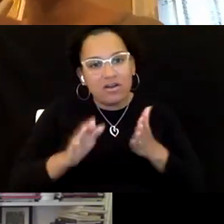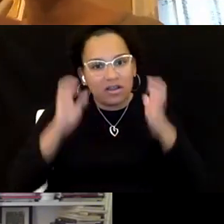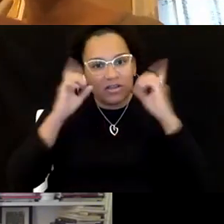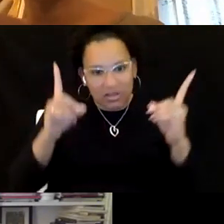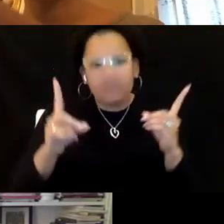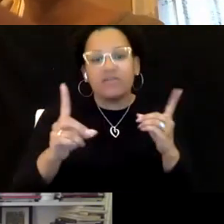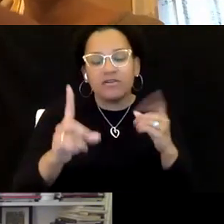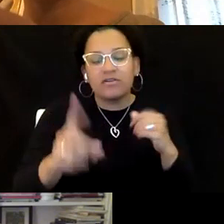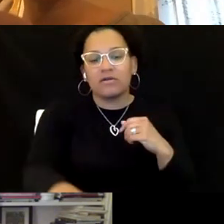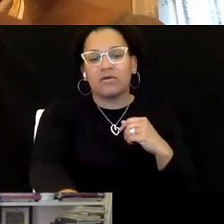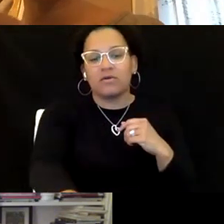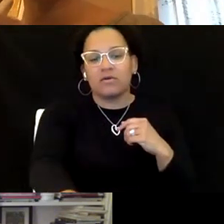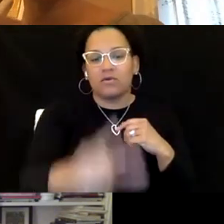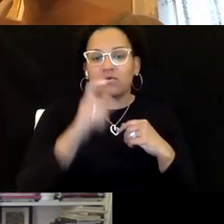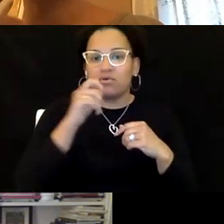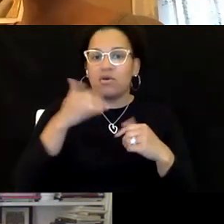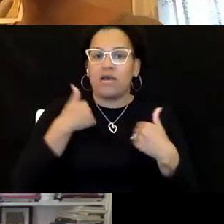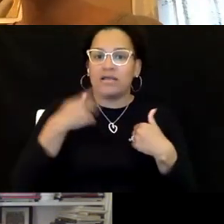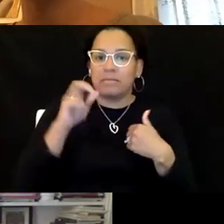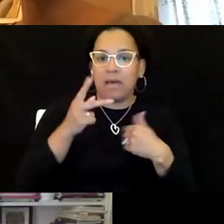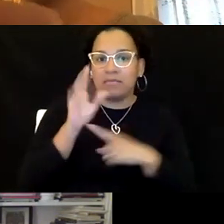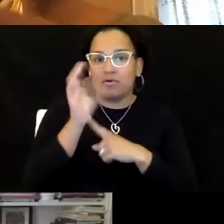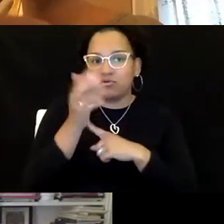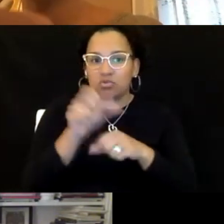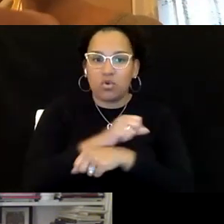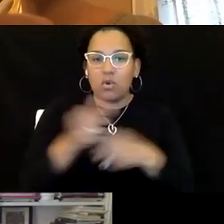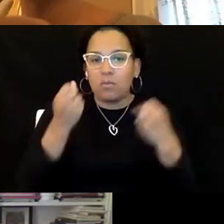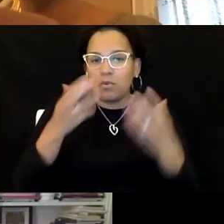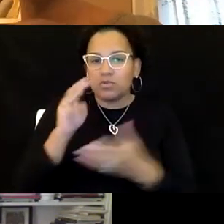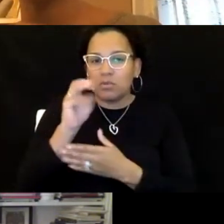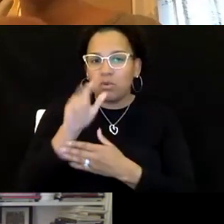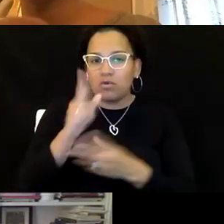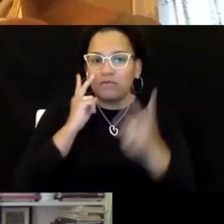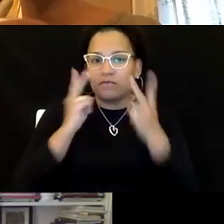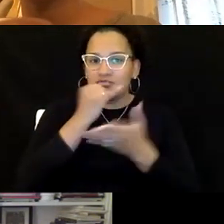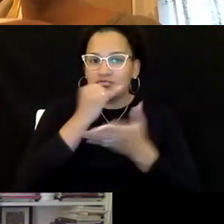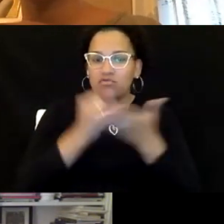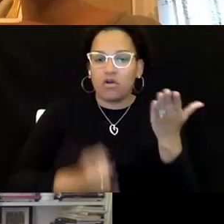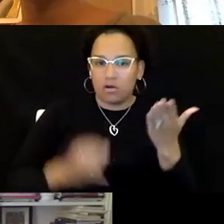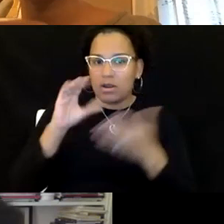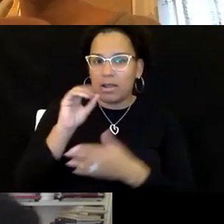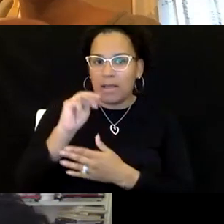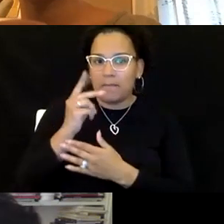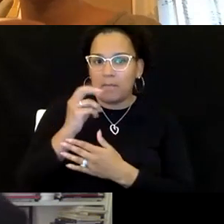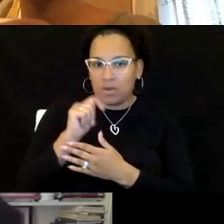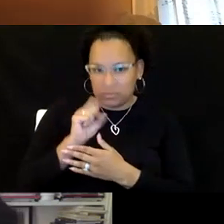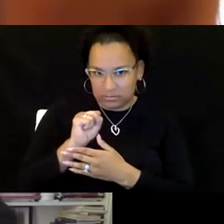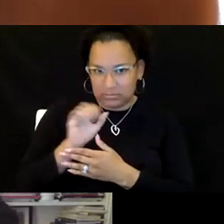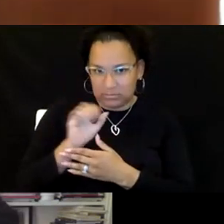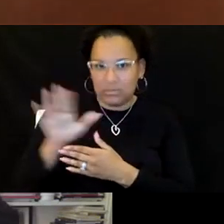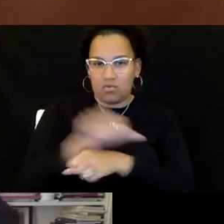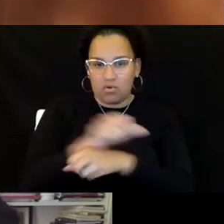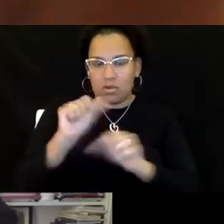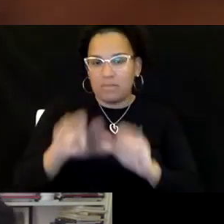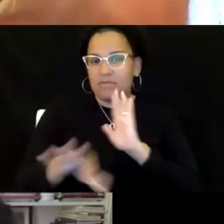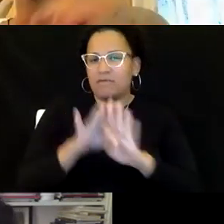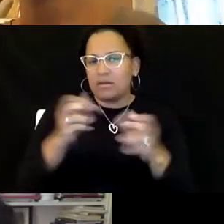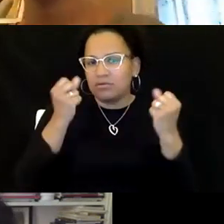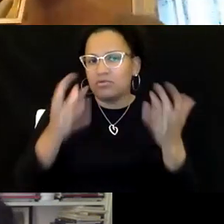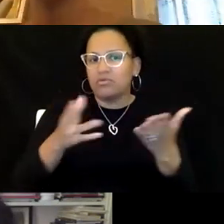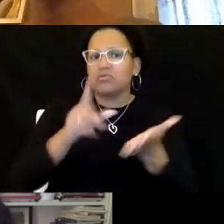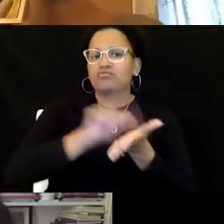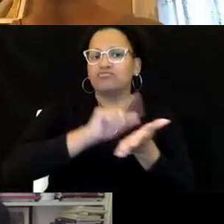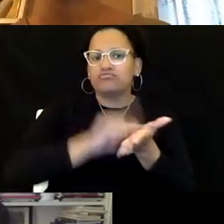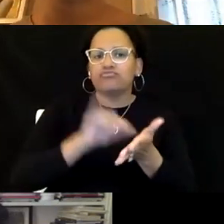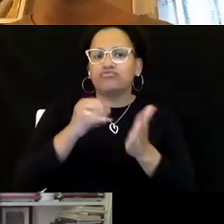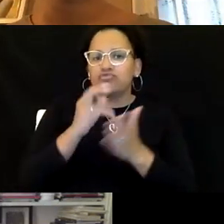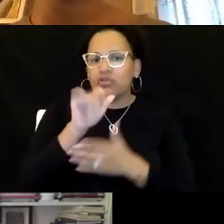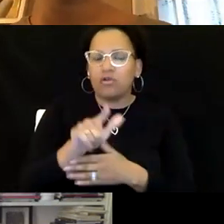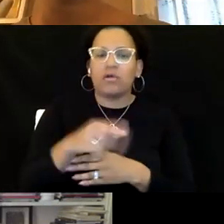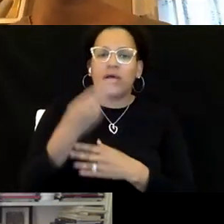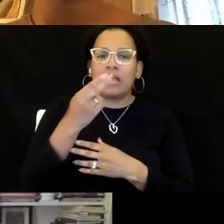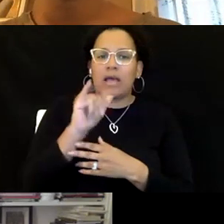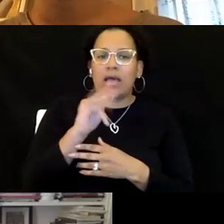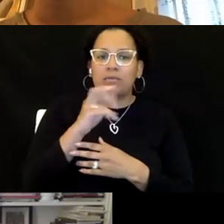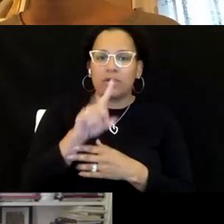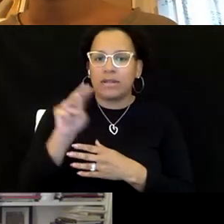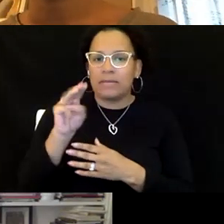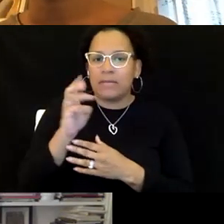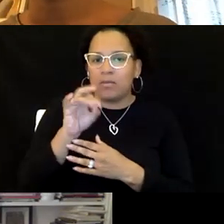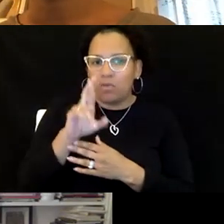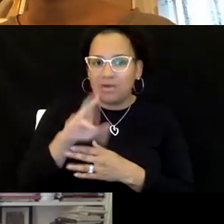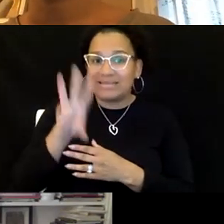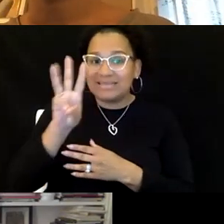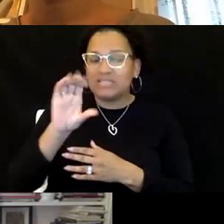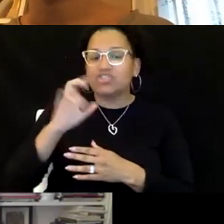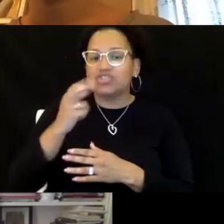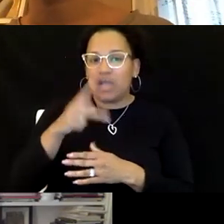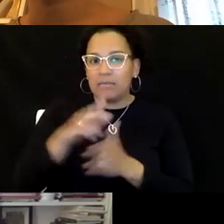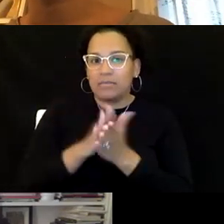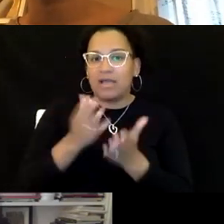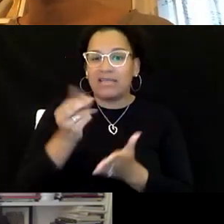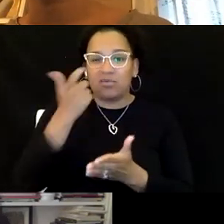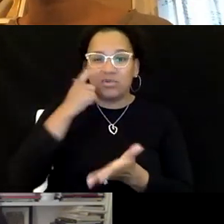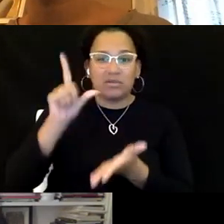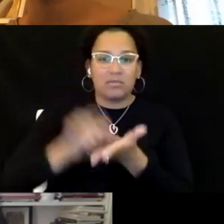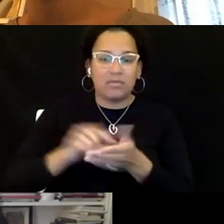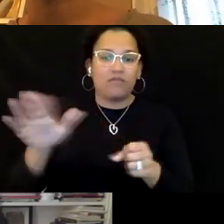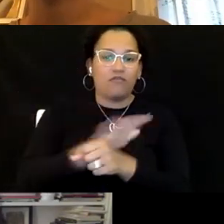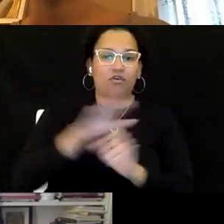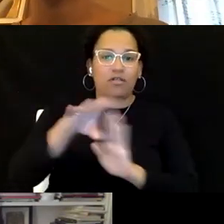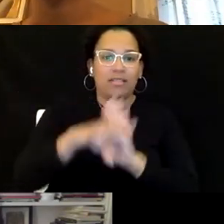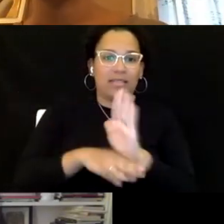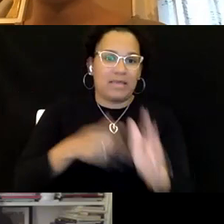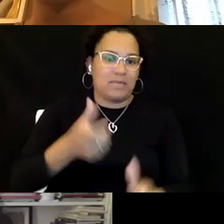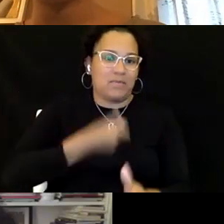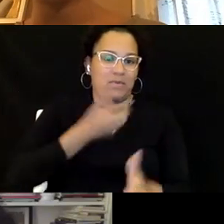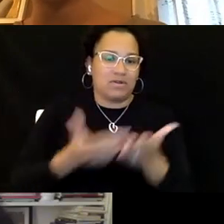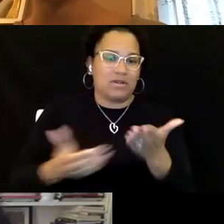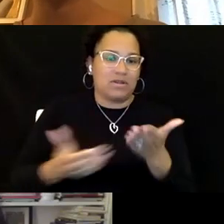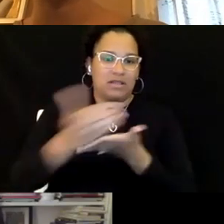Tonya Suther: pop culture works and multi multi modal visual art components, their work can be found in numerous literary journals a hybrid memoir six checkbooks and the recently published full length poetry collection we animals, please welcome Kate.